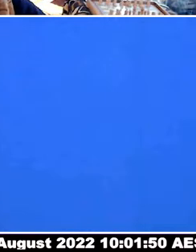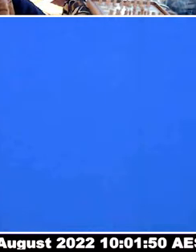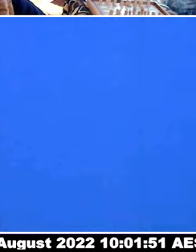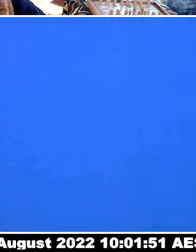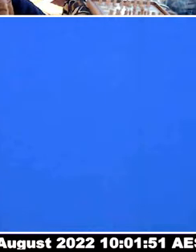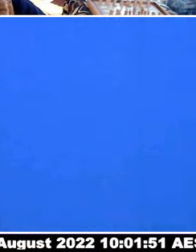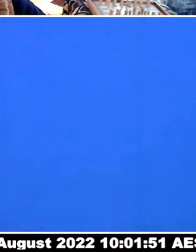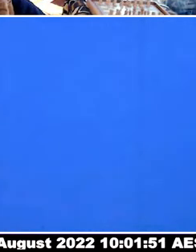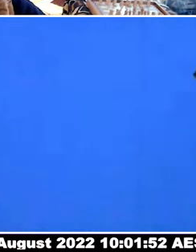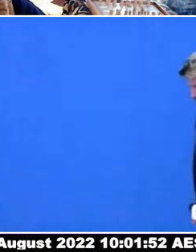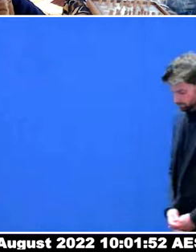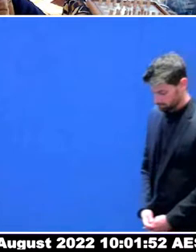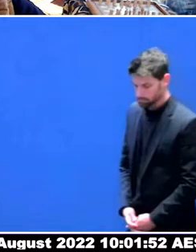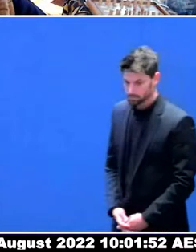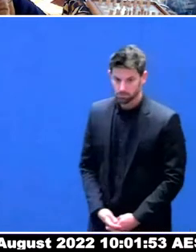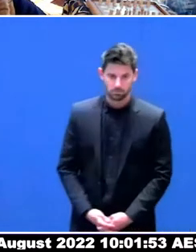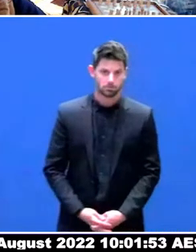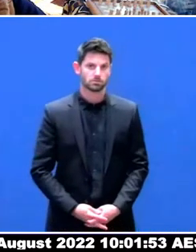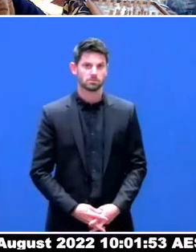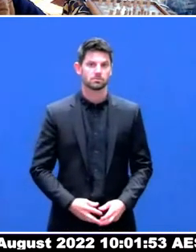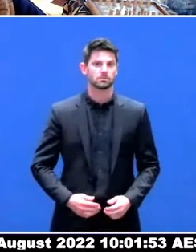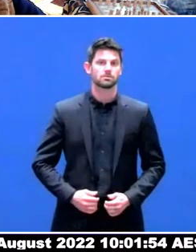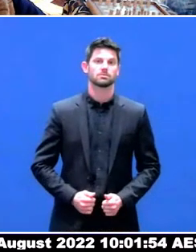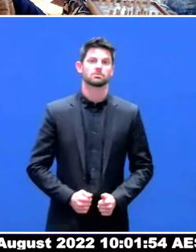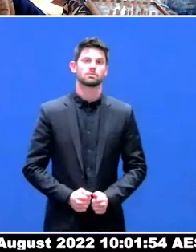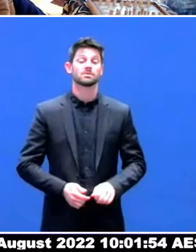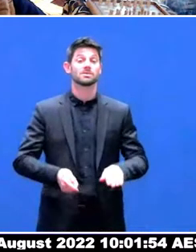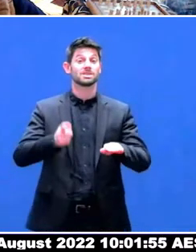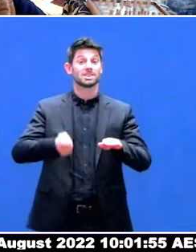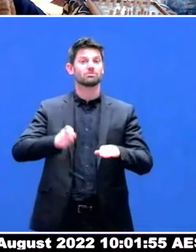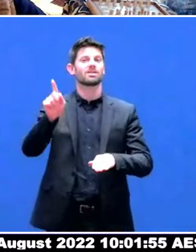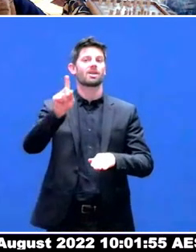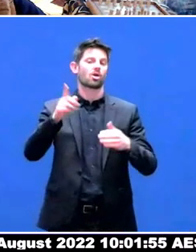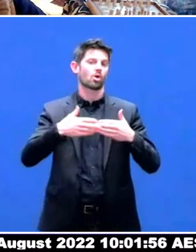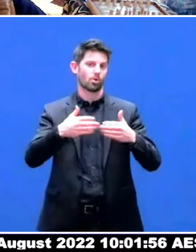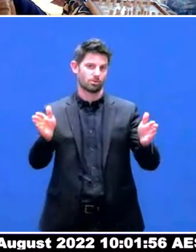The Royal Commission into Violence, Abuse, Neglect and Exploitation of People with Disability is now in session.